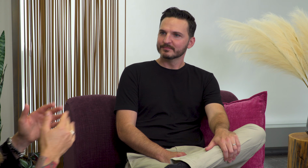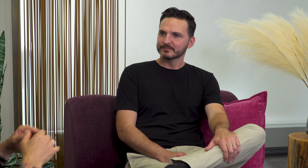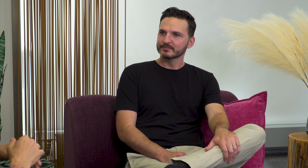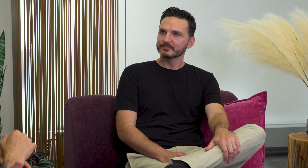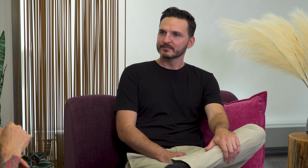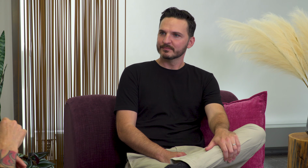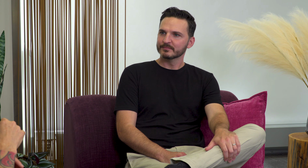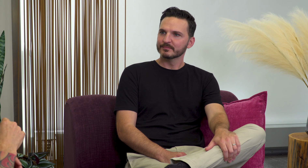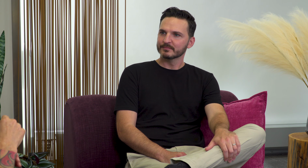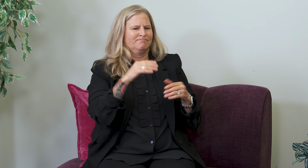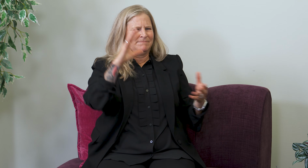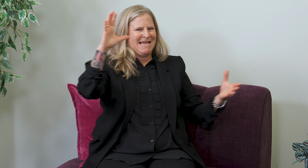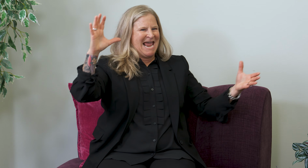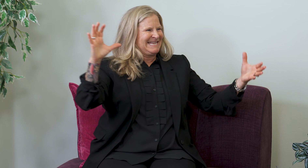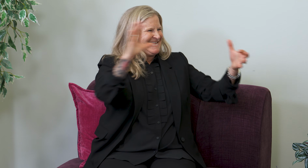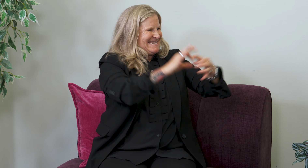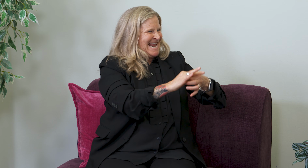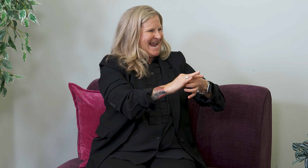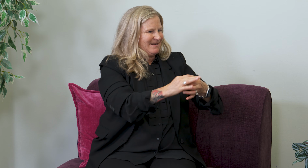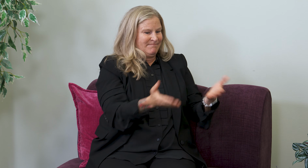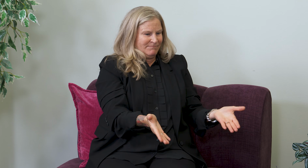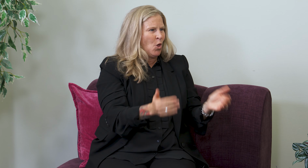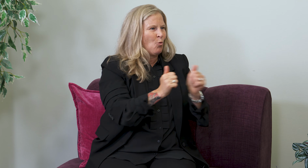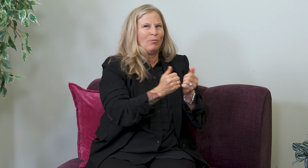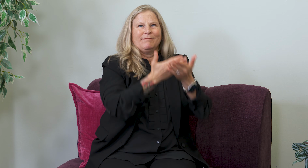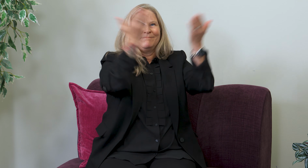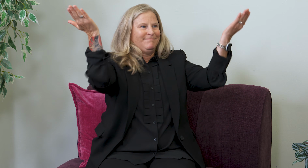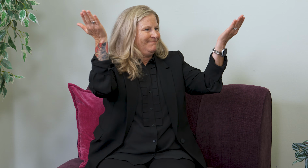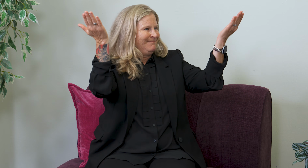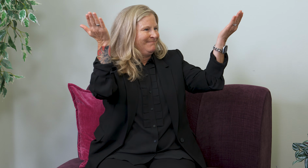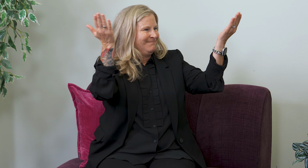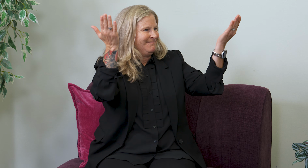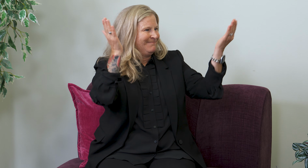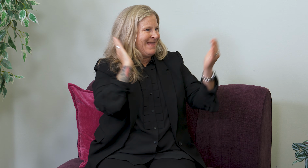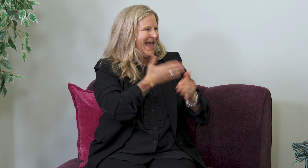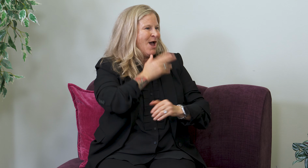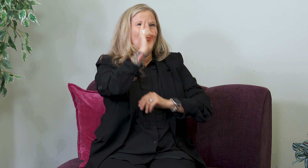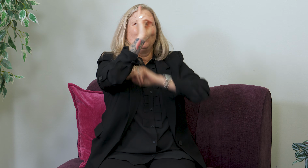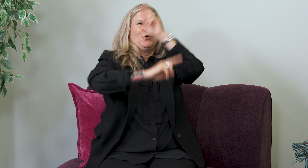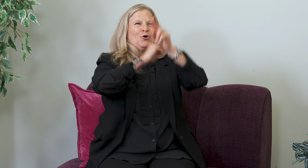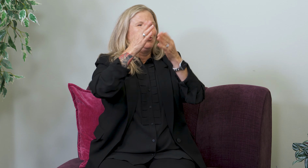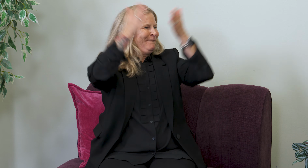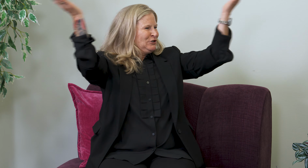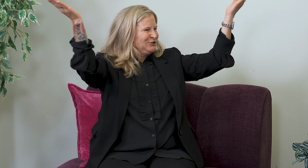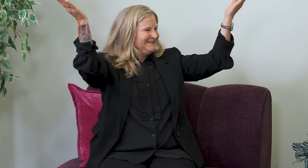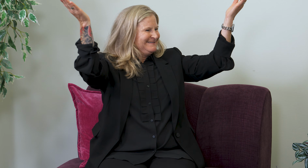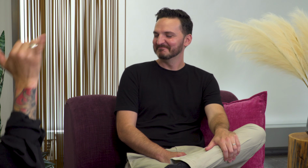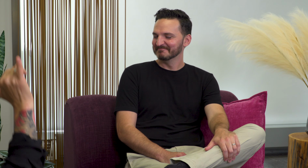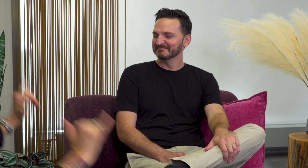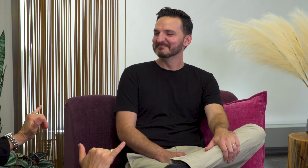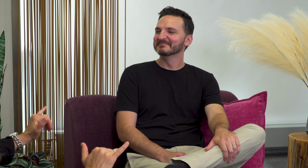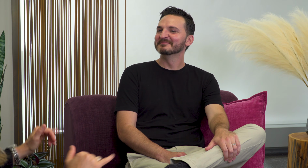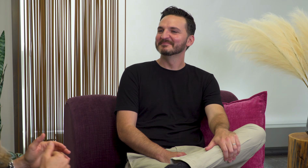where the Deaf community is today, and where the Deaf community is going and make those connections with our universe.